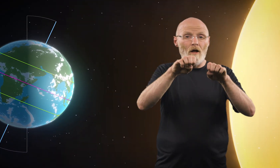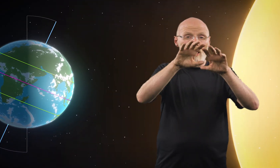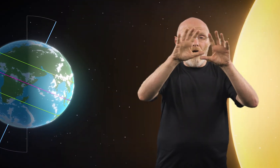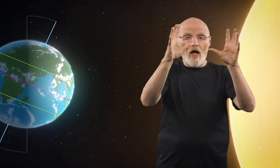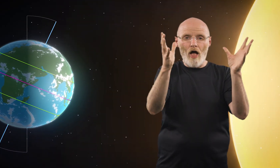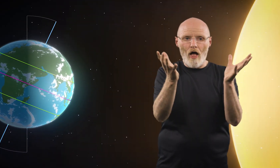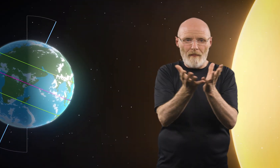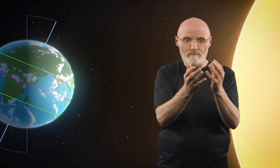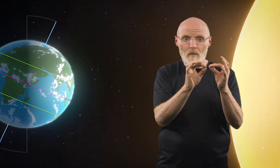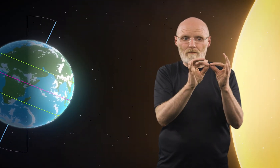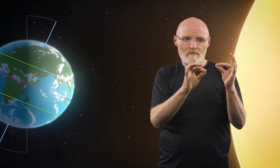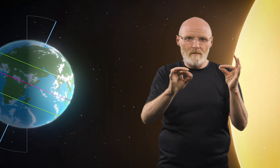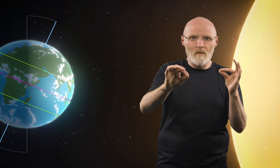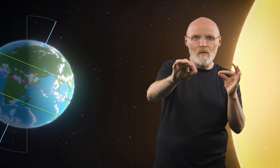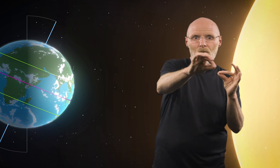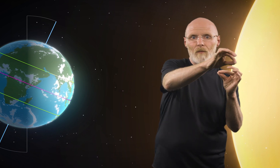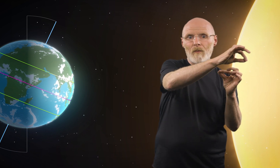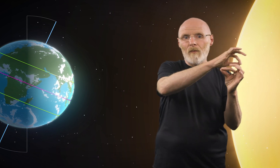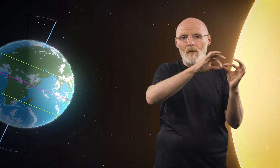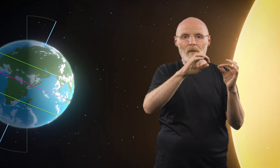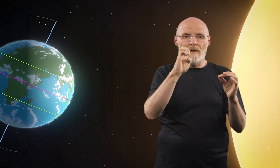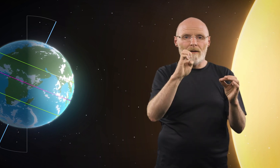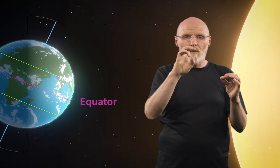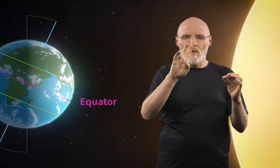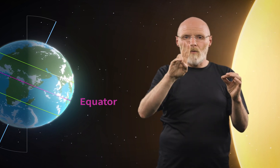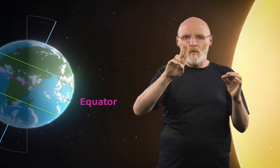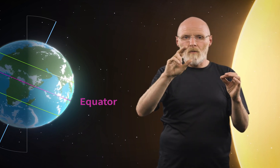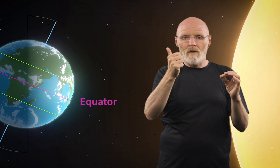The line across the middle of the Earth is called the equator.